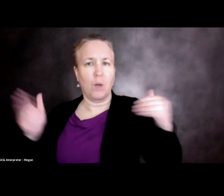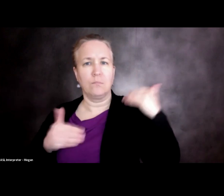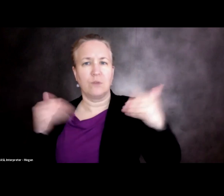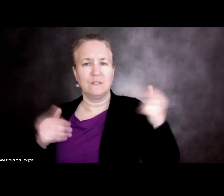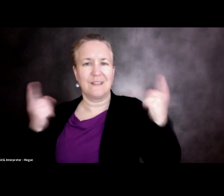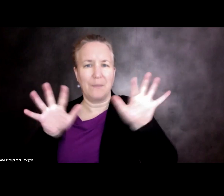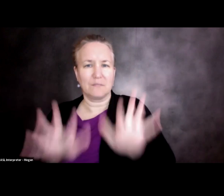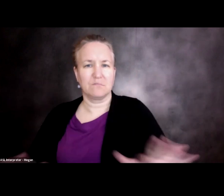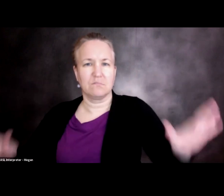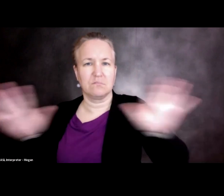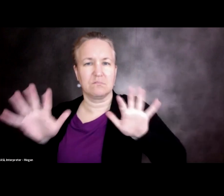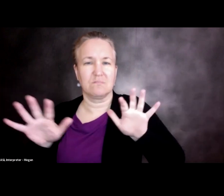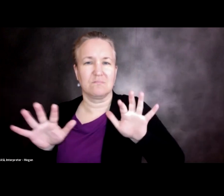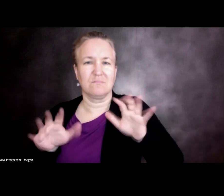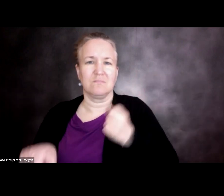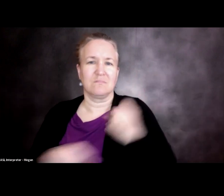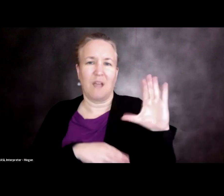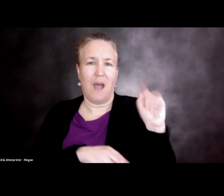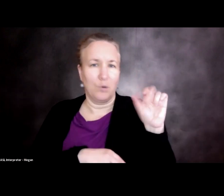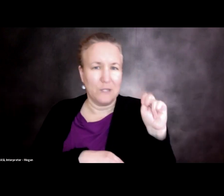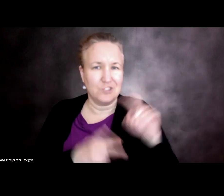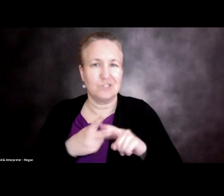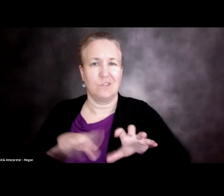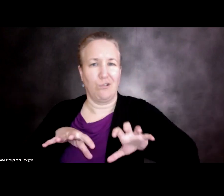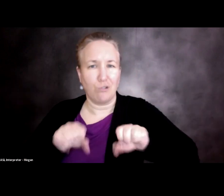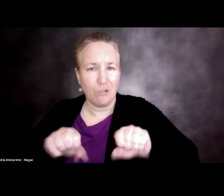and abolition, colonization, and imperial expansion.